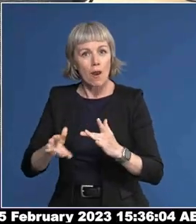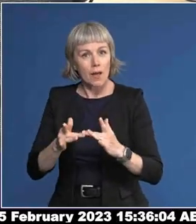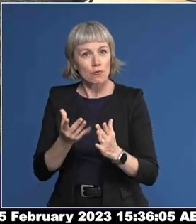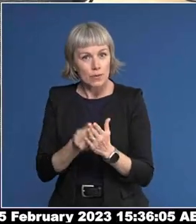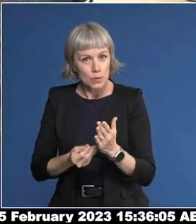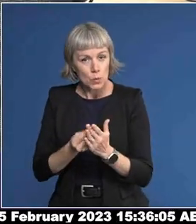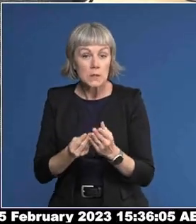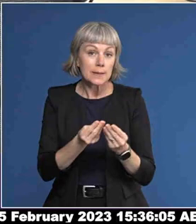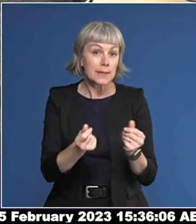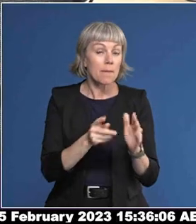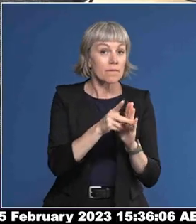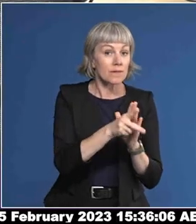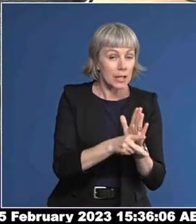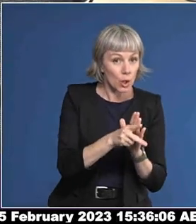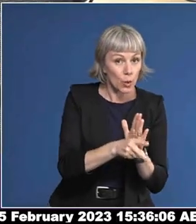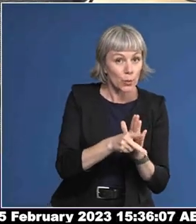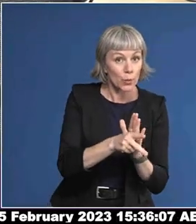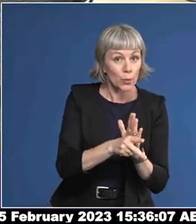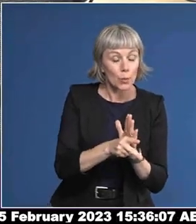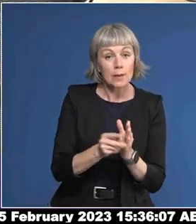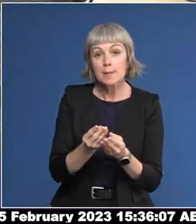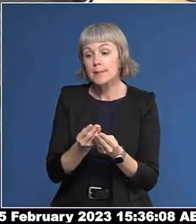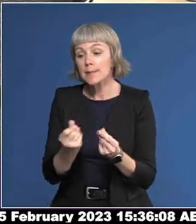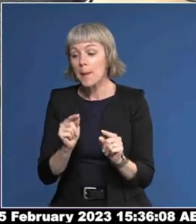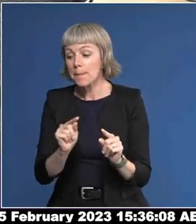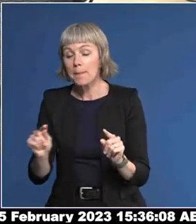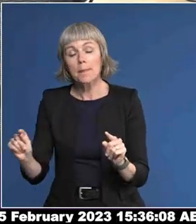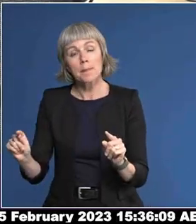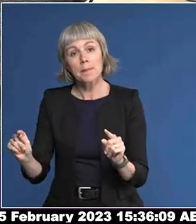Yes. MS DOWSETT: And some of them are workbooks and worksheets.